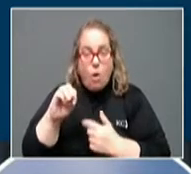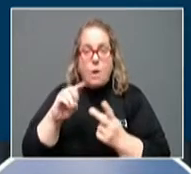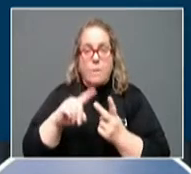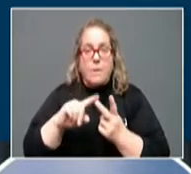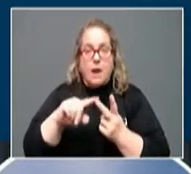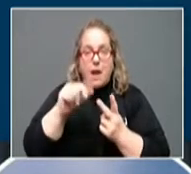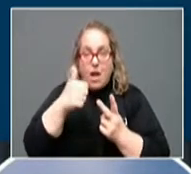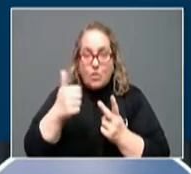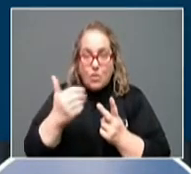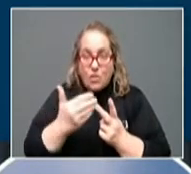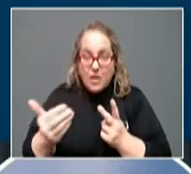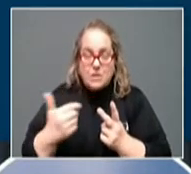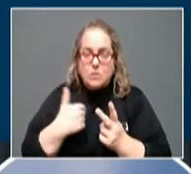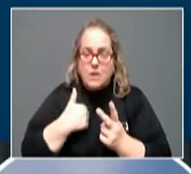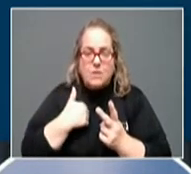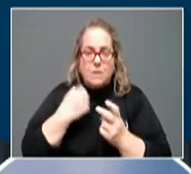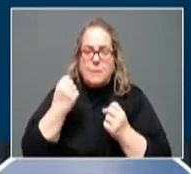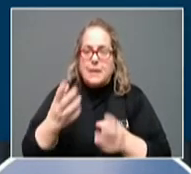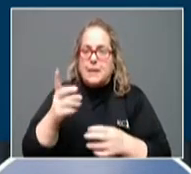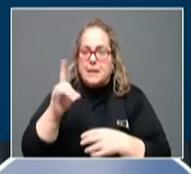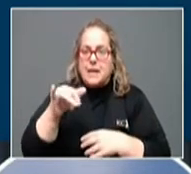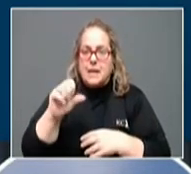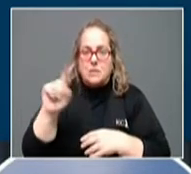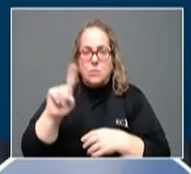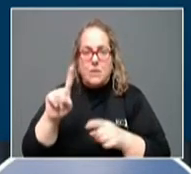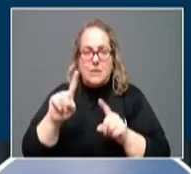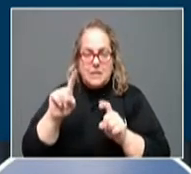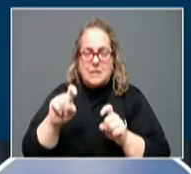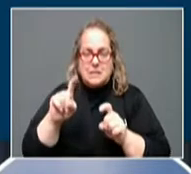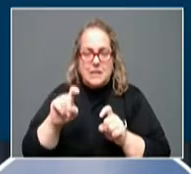number of days where testing was shut down. So this probably would look like